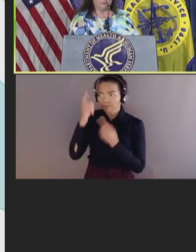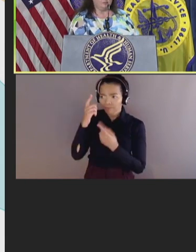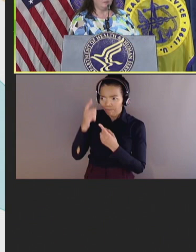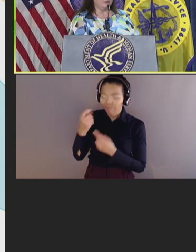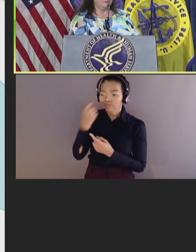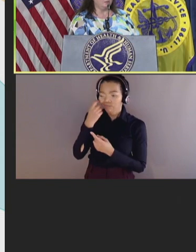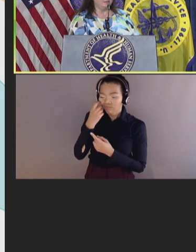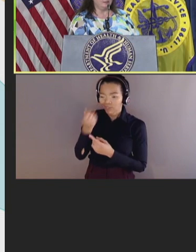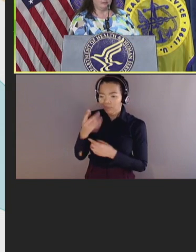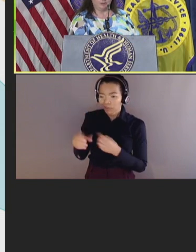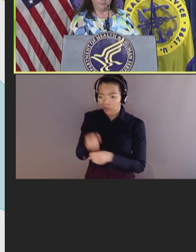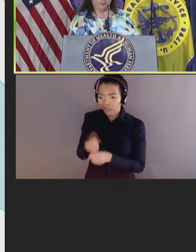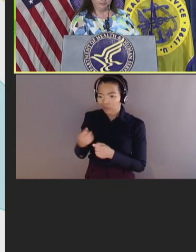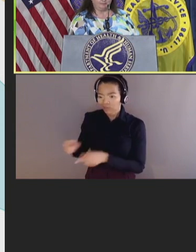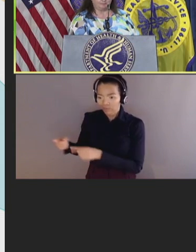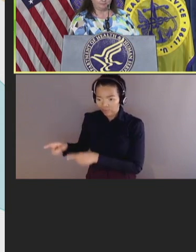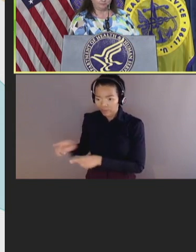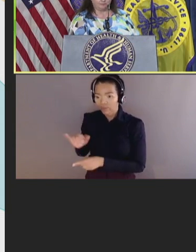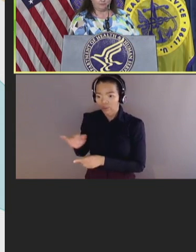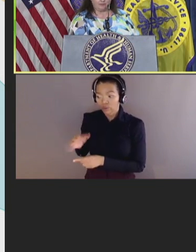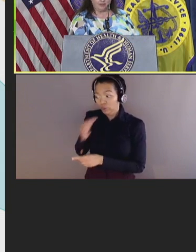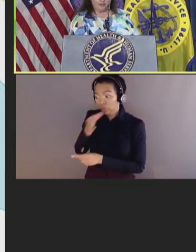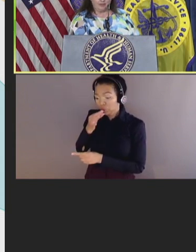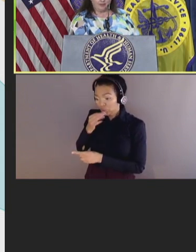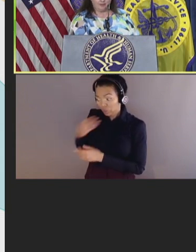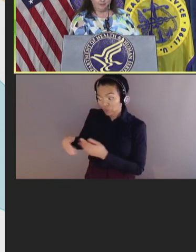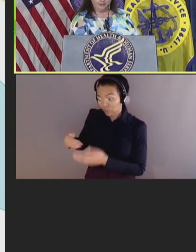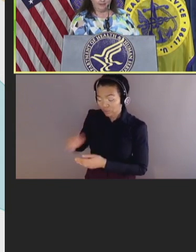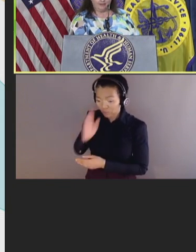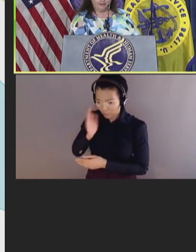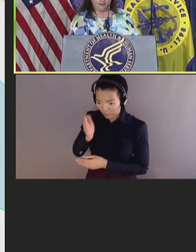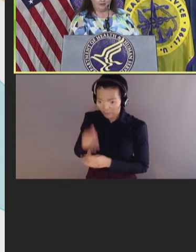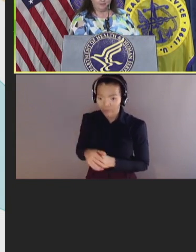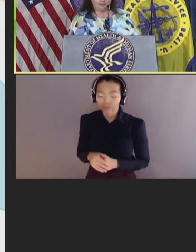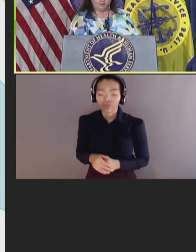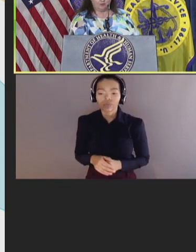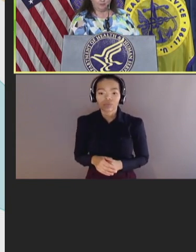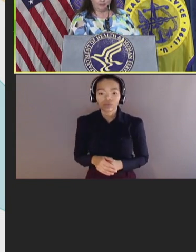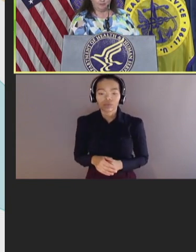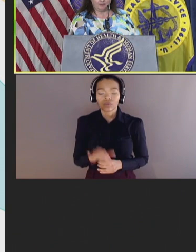but then also what's in the pipeline. But again, the IPF's core principles of